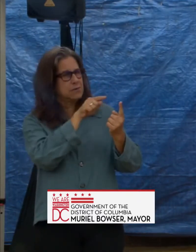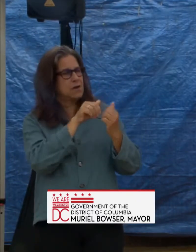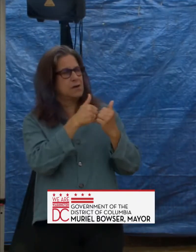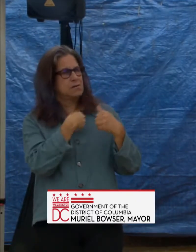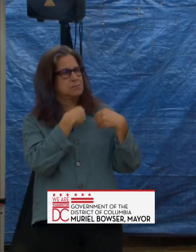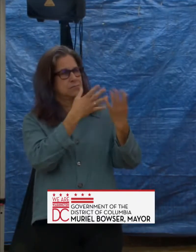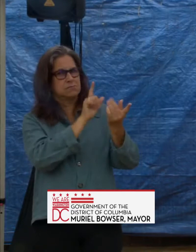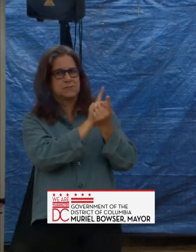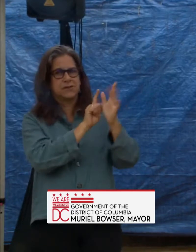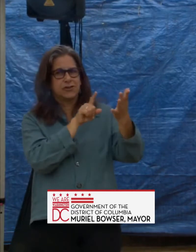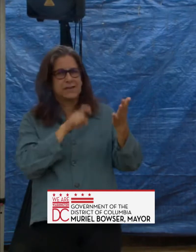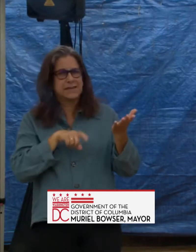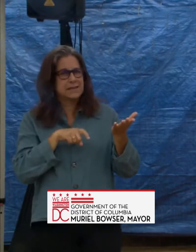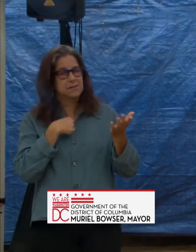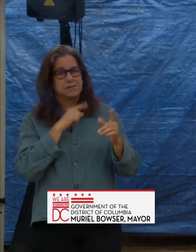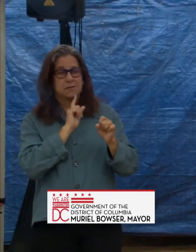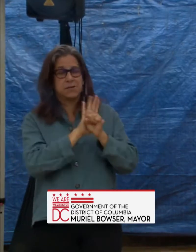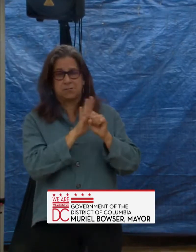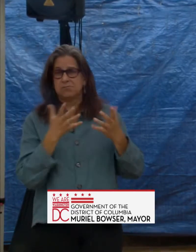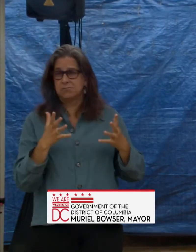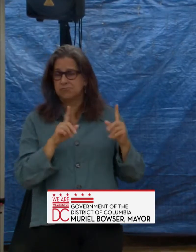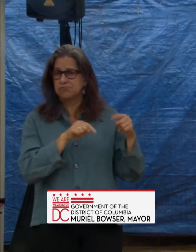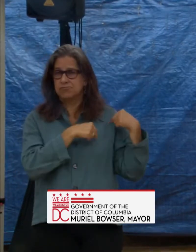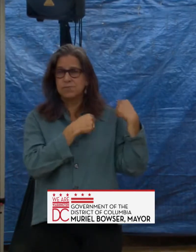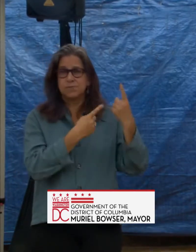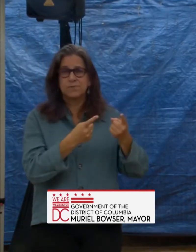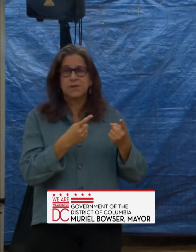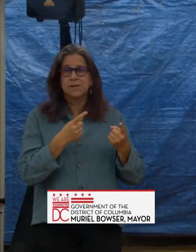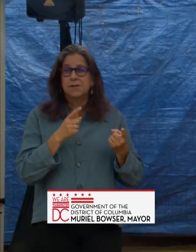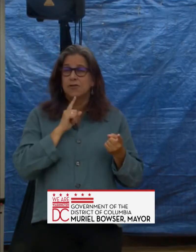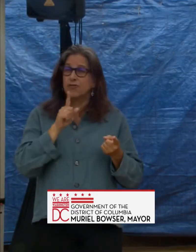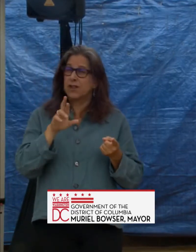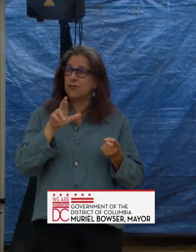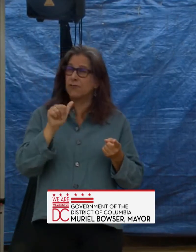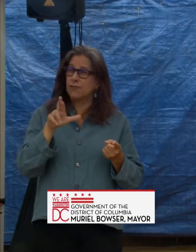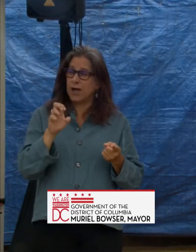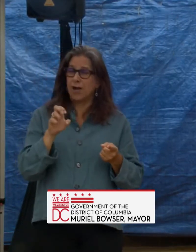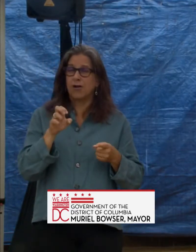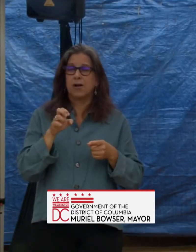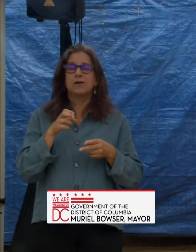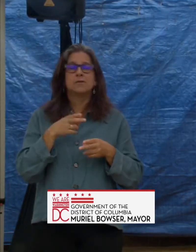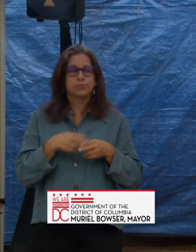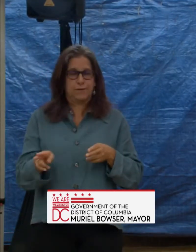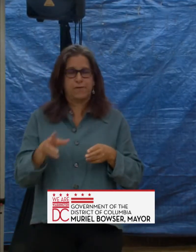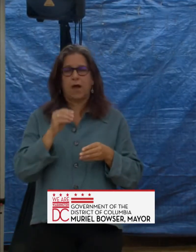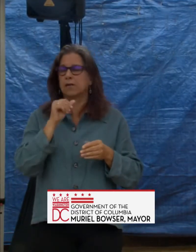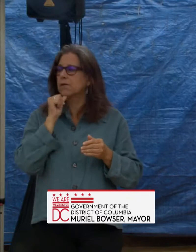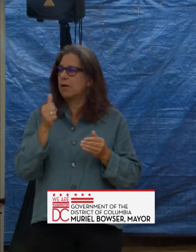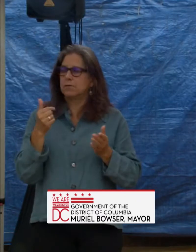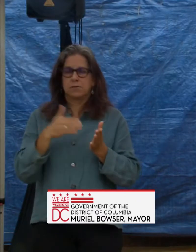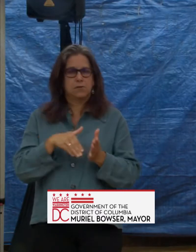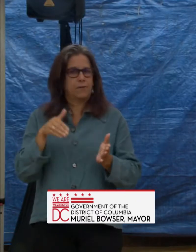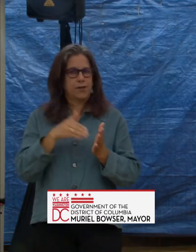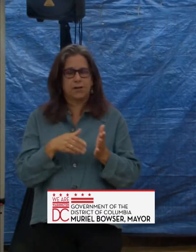TODAY, RARE, BRIEF AND NONRECURRING. WE PROMISED TO DO THE HARD WORK, MAKE THE TOUGH DECISIONS AND